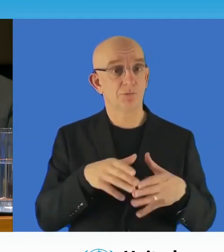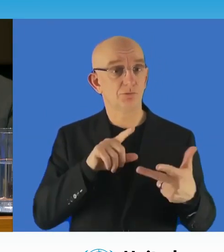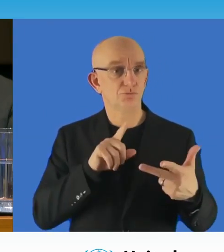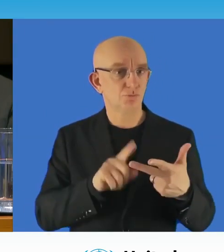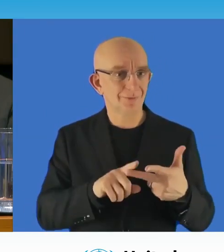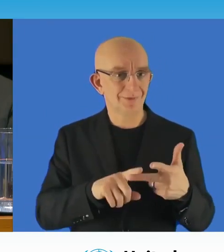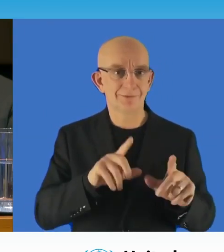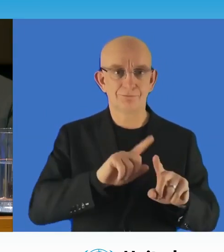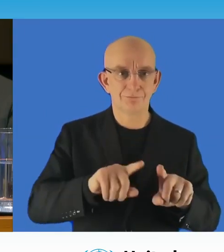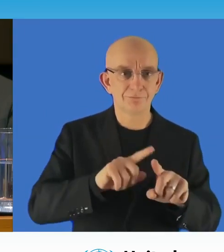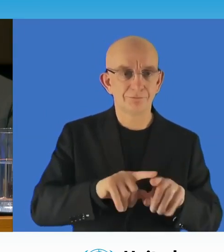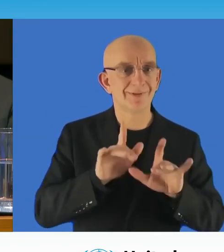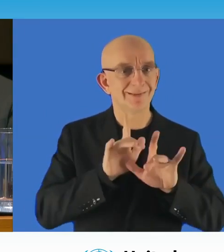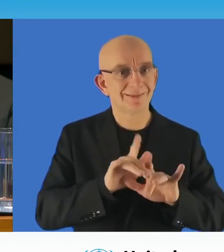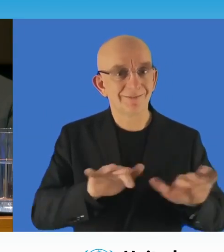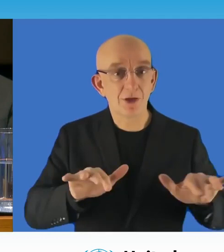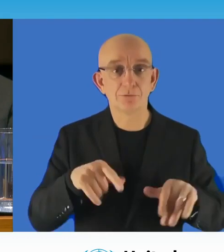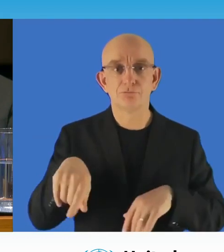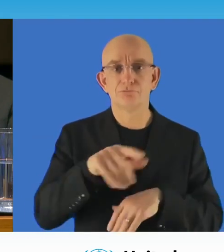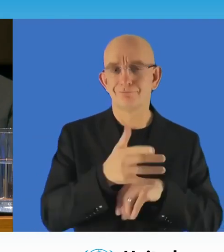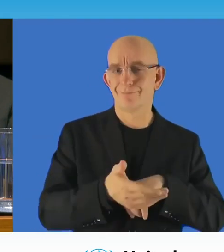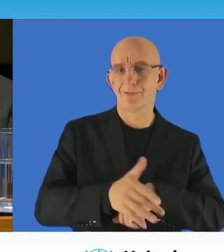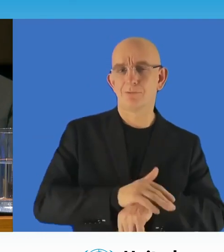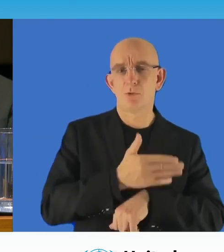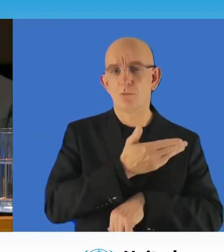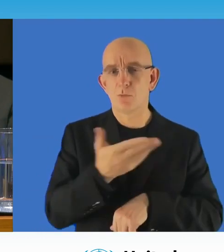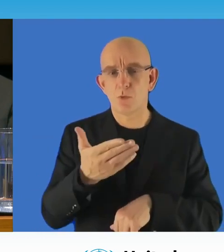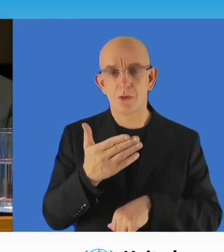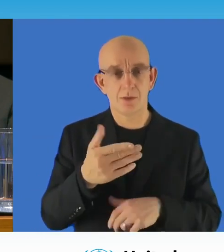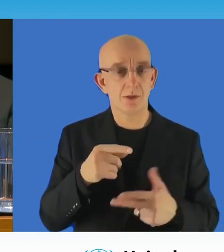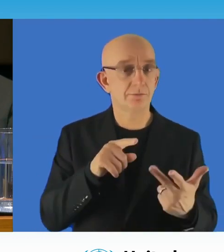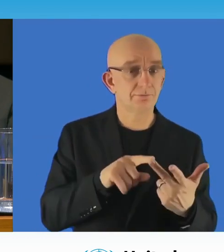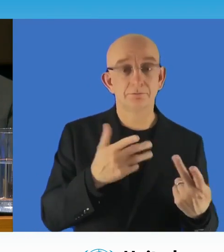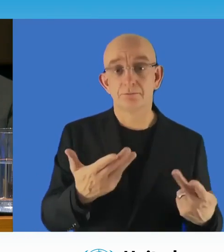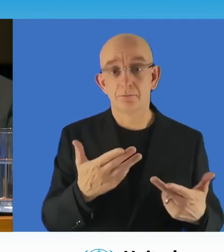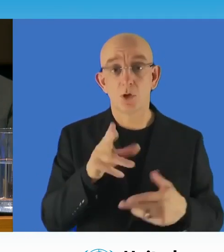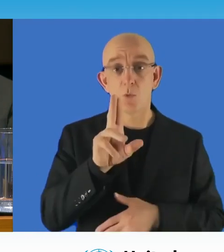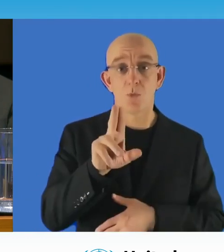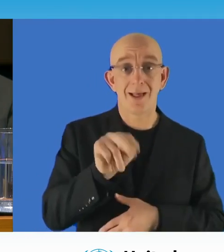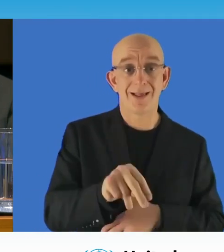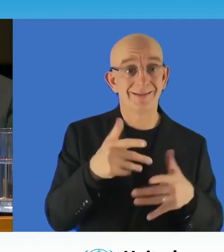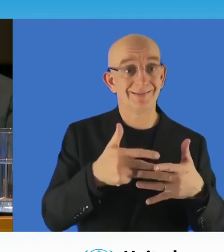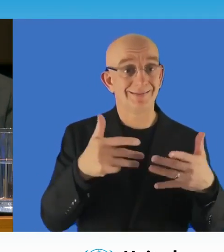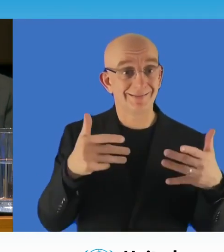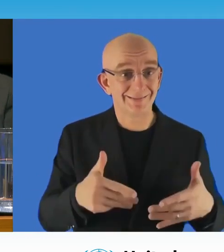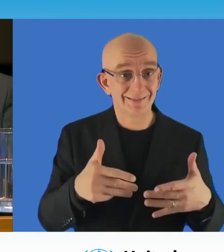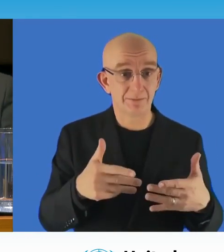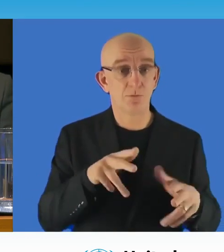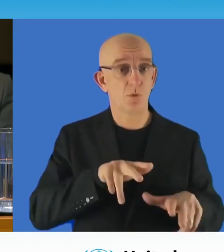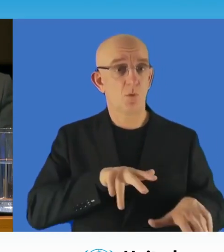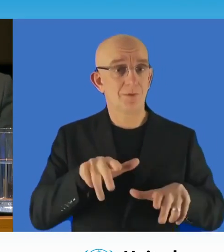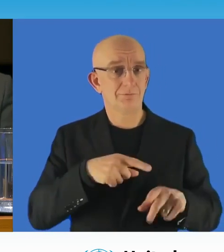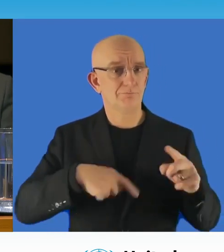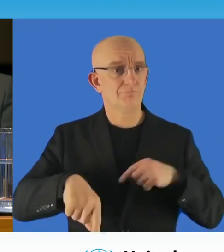persons with disabilities to impact the gaps and challenges in achieving this fundamental